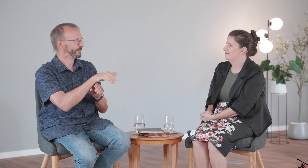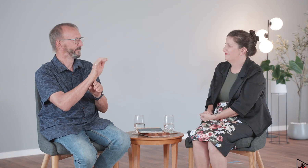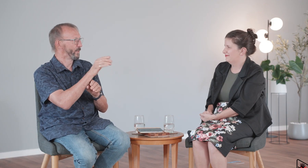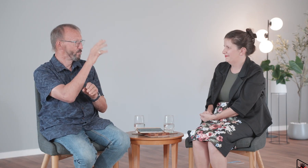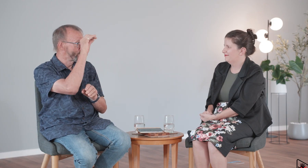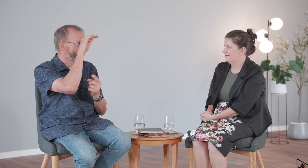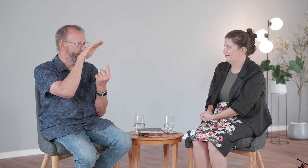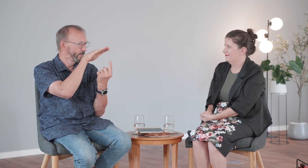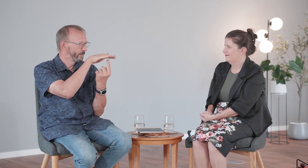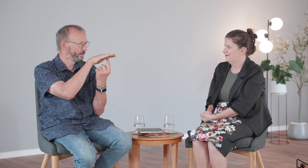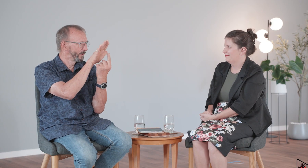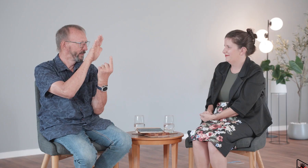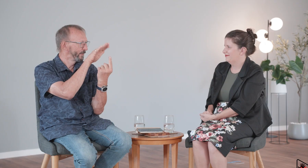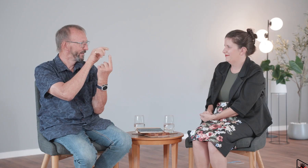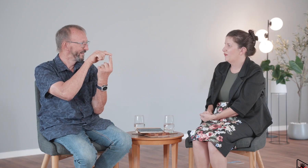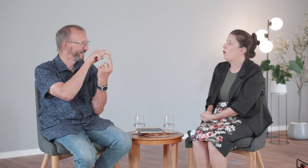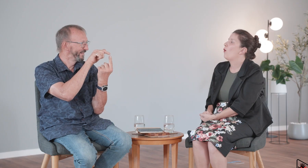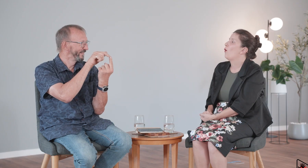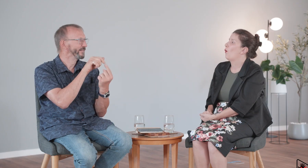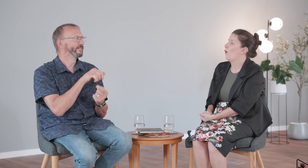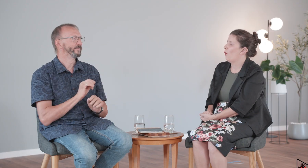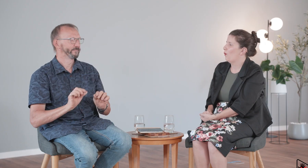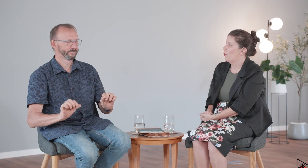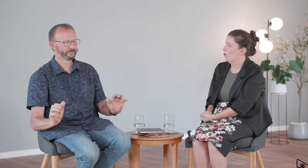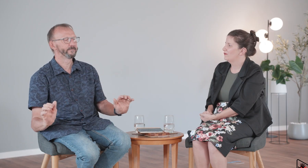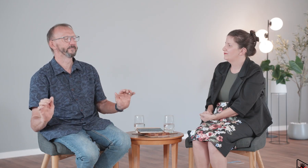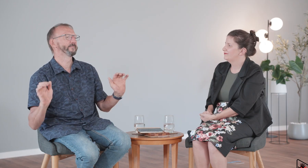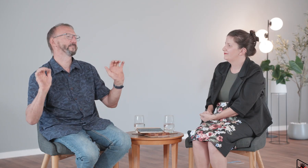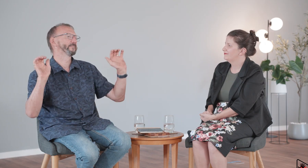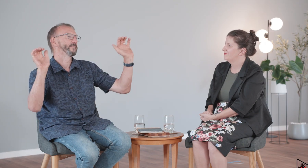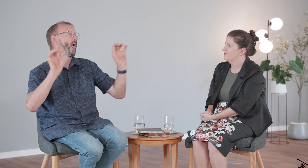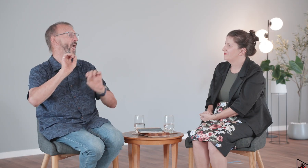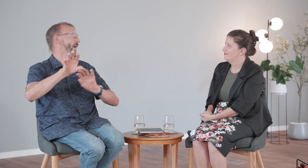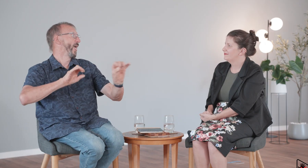and then I thought, actually, I need to check the oil. And so I opened the bonnet. Remember,